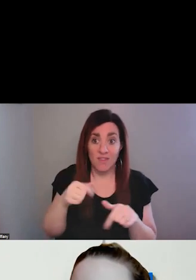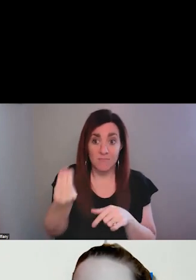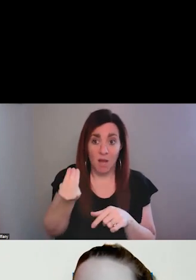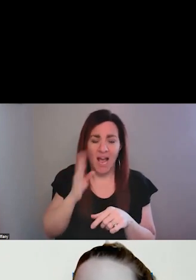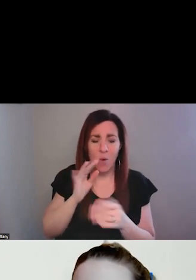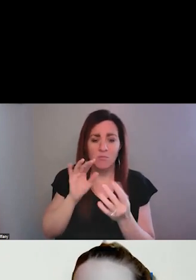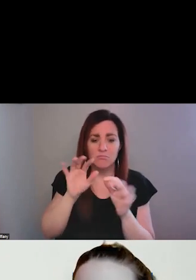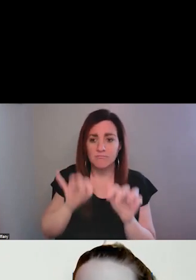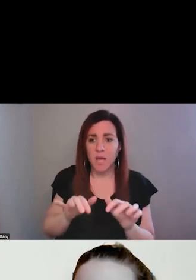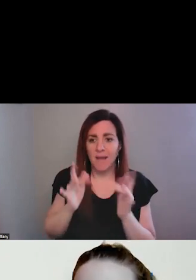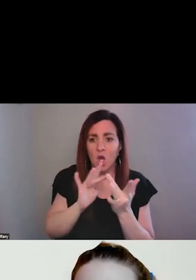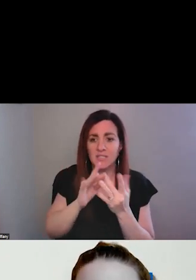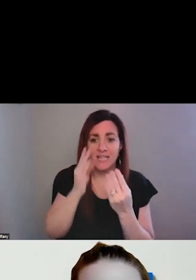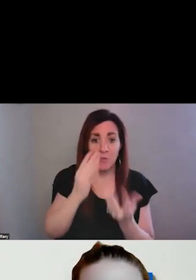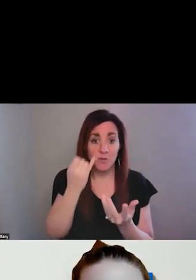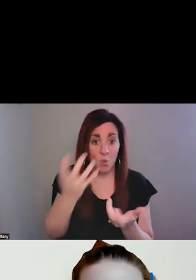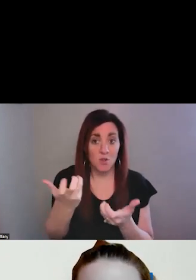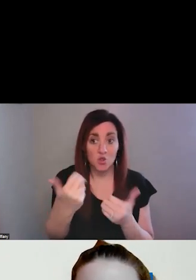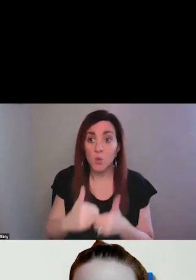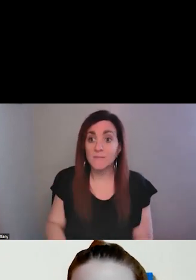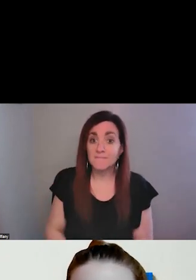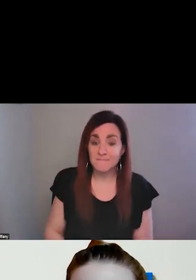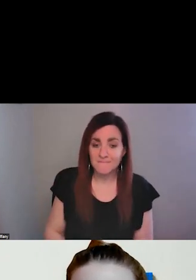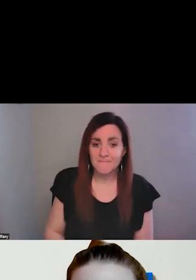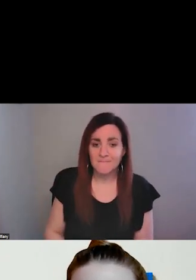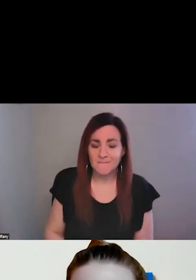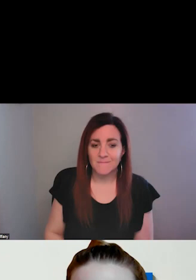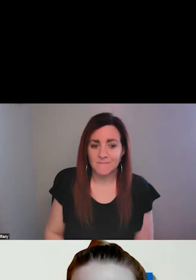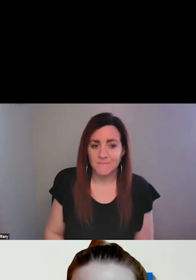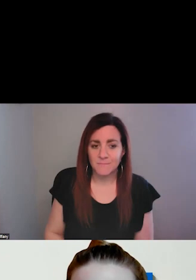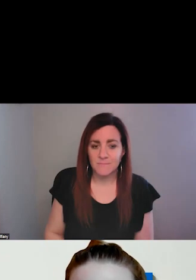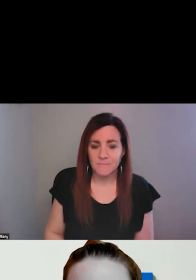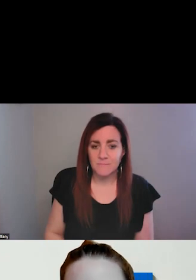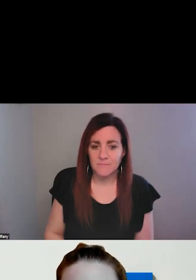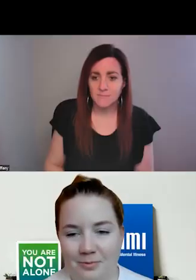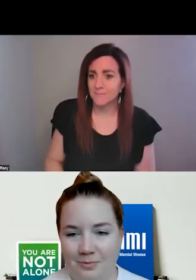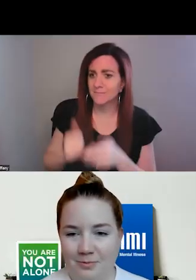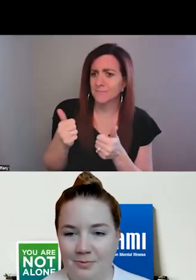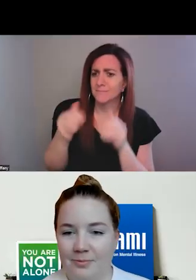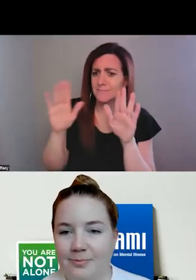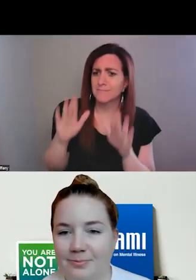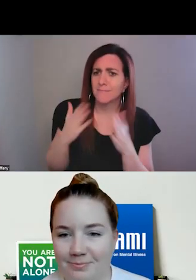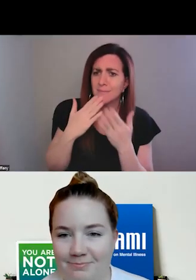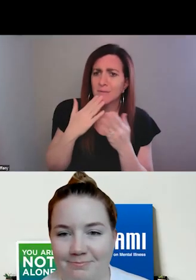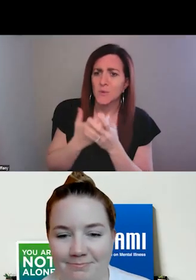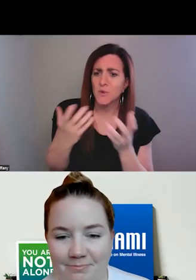INFORMATION IN THE CHAT IF YOU WANT TO JOIN US. >> THANK YOU. I WILL NOW TURN TO